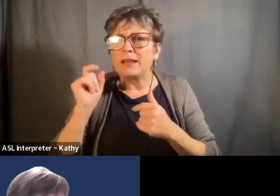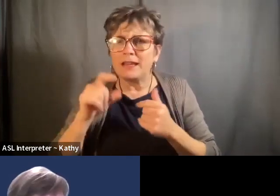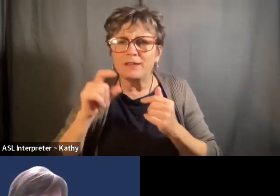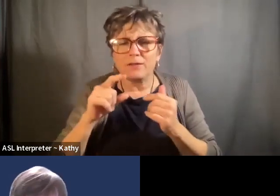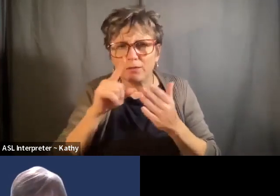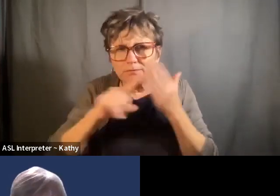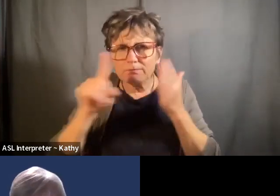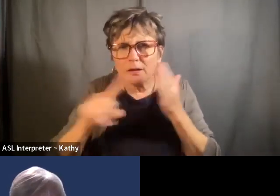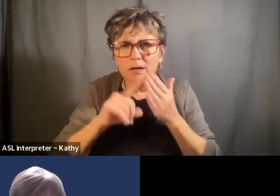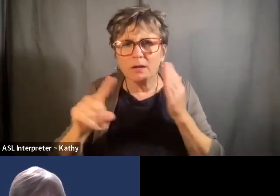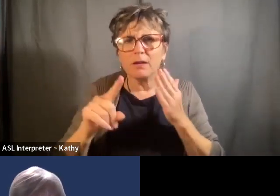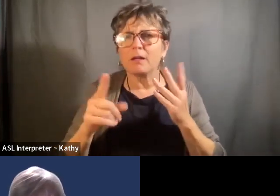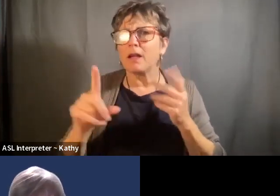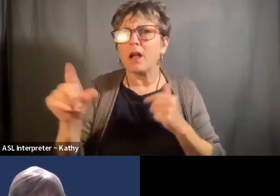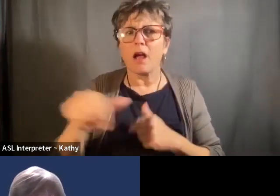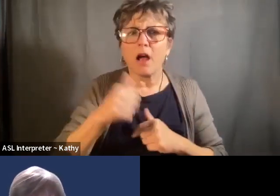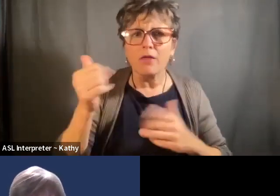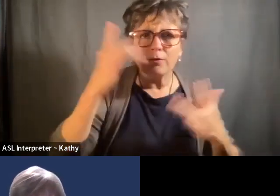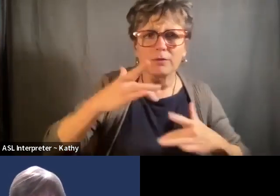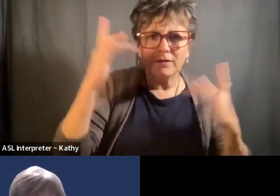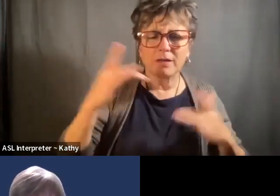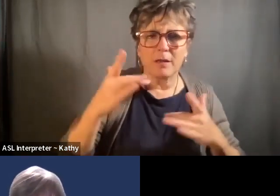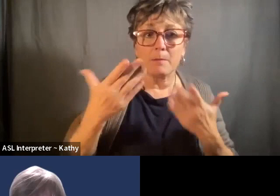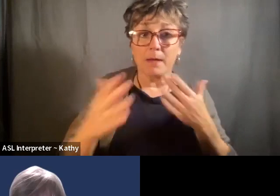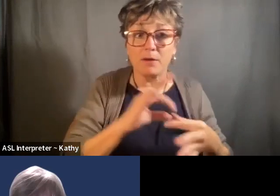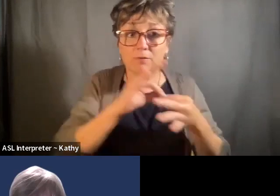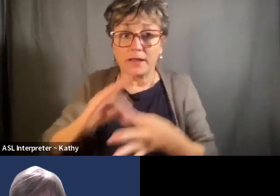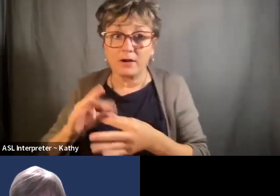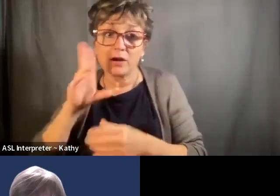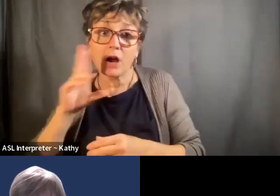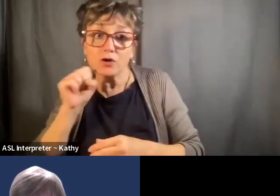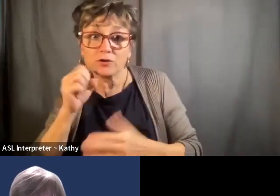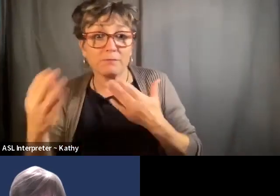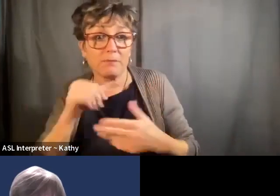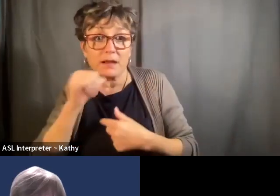unrelated to Usher syndrome but very well could be connected but then obvious the obvious things